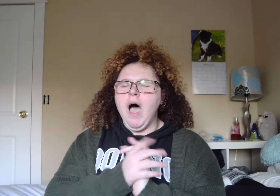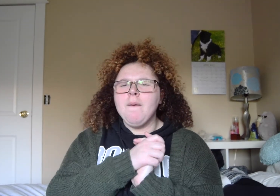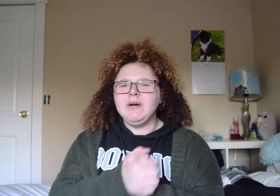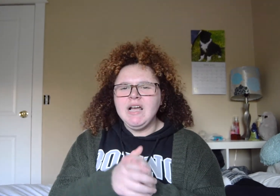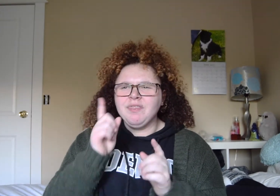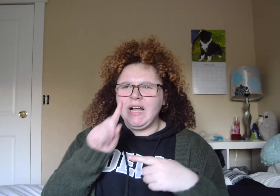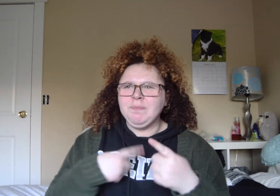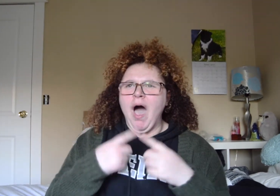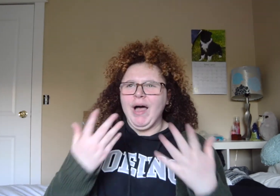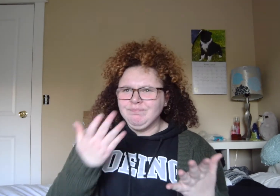I mean think about it